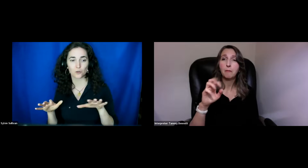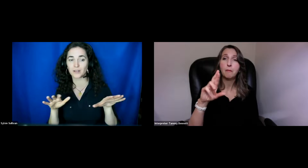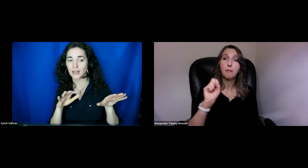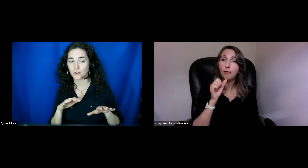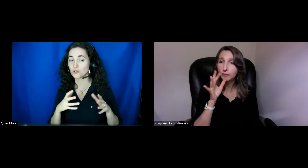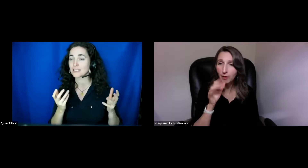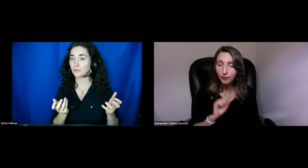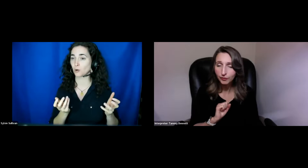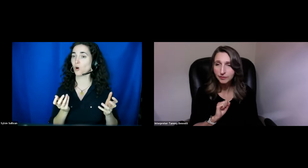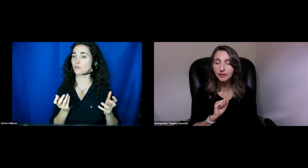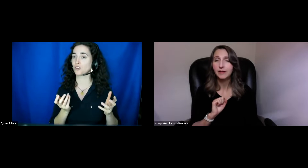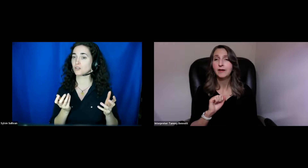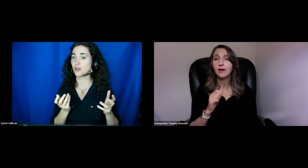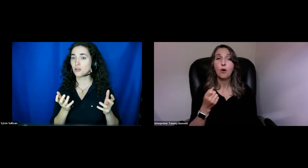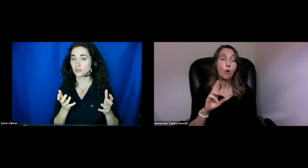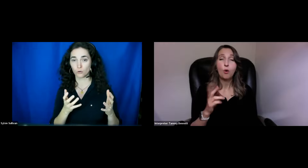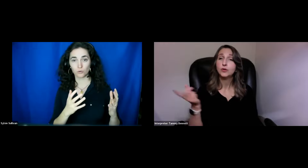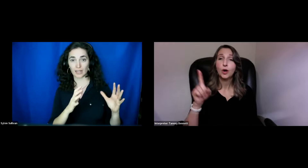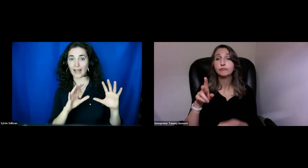a certain amount, or just sit by the waterfront.